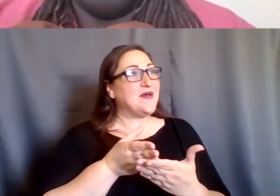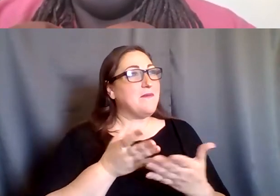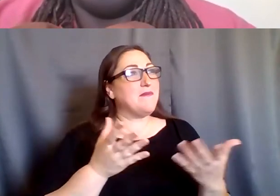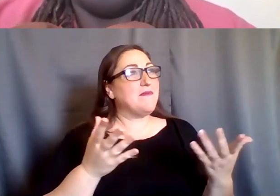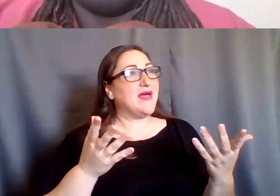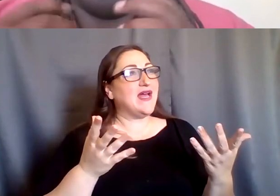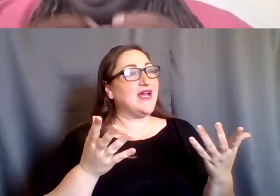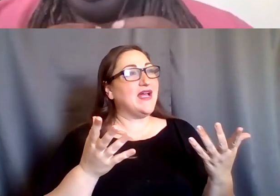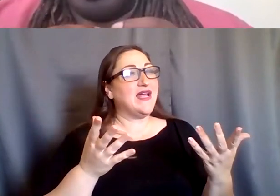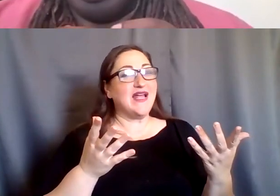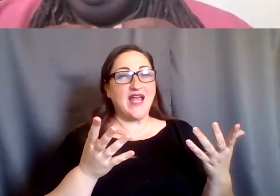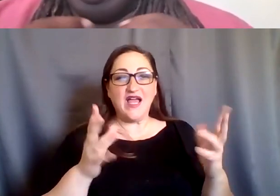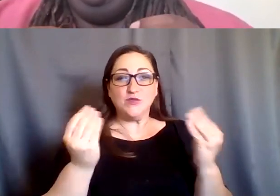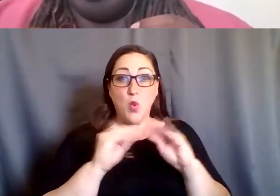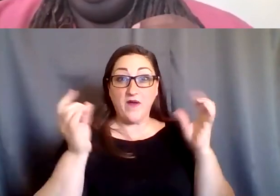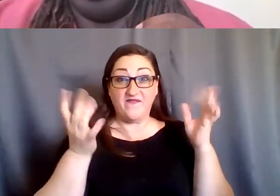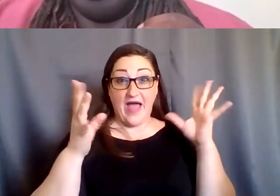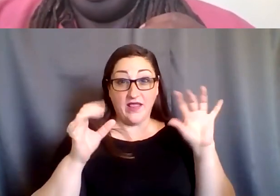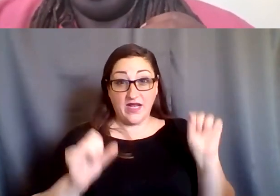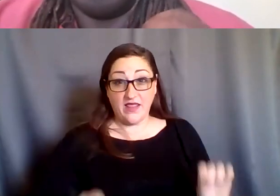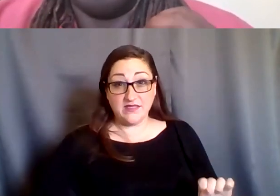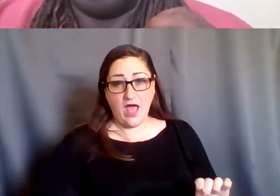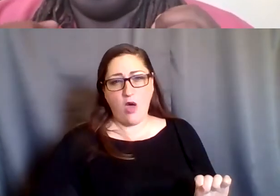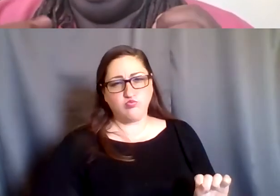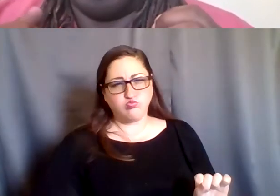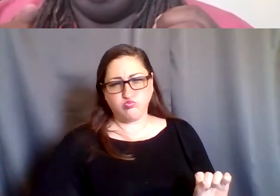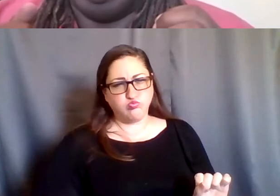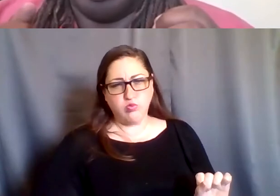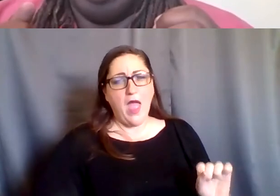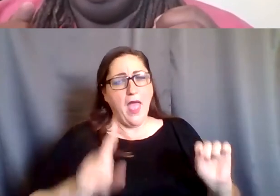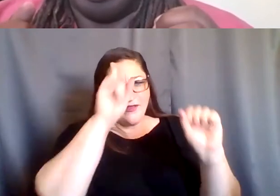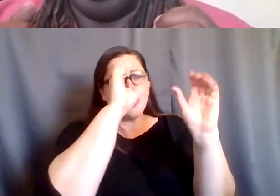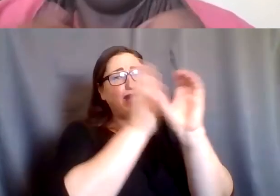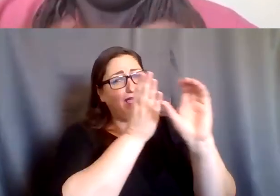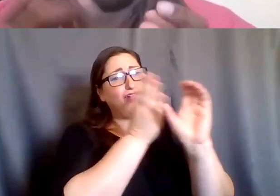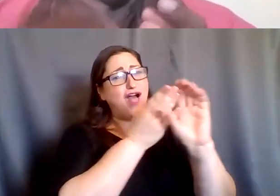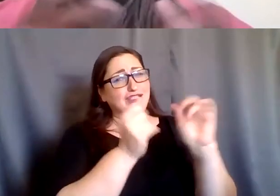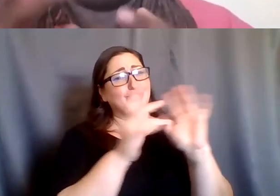violent down south, but it’s a lot of psychological racism up north. So, like, it’s just in different ways.